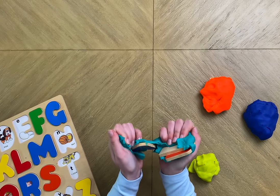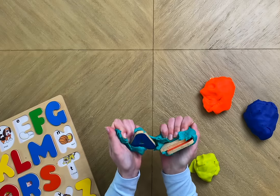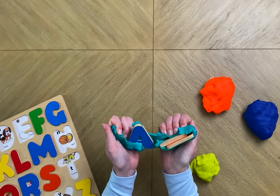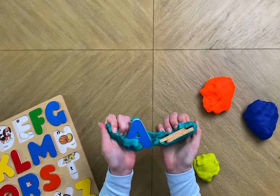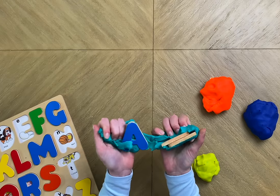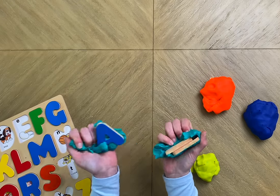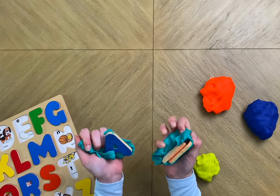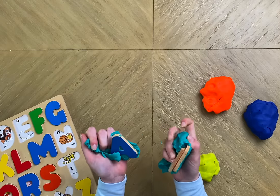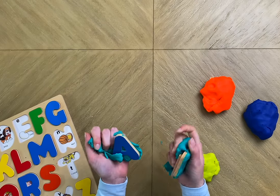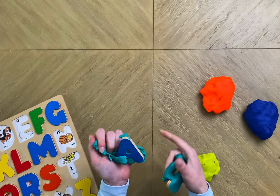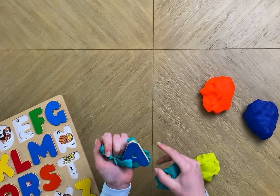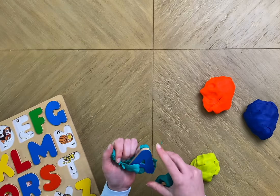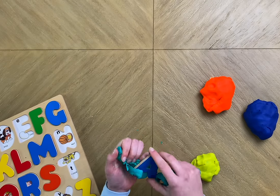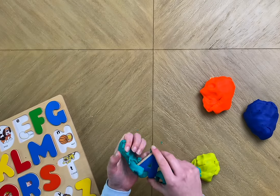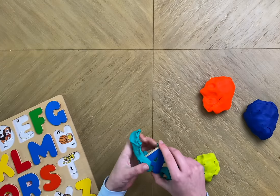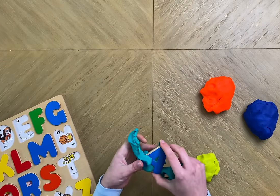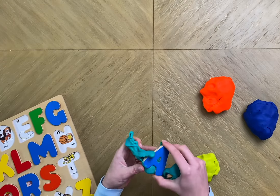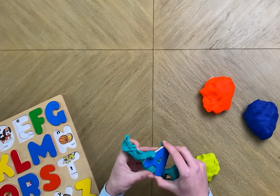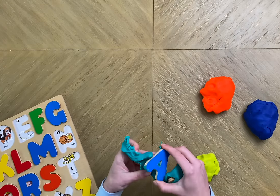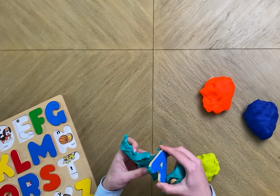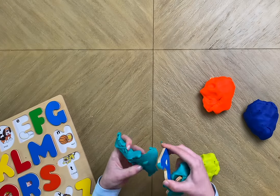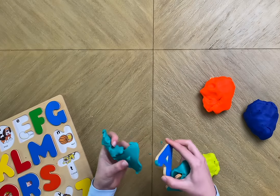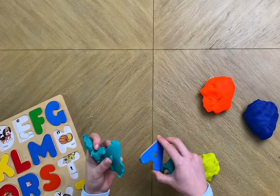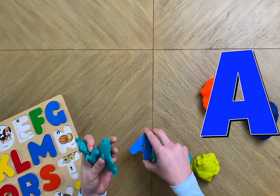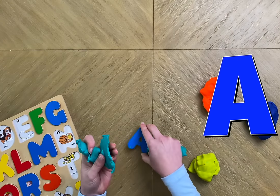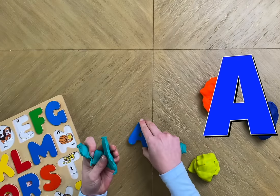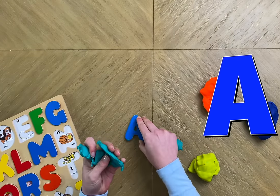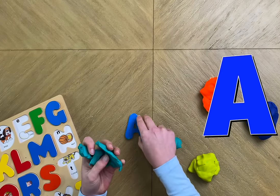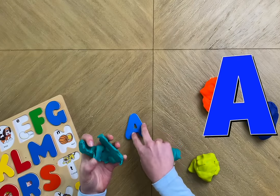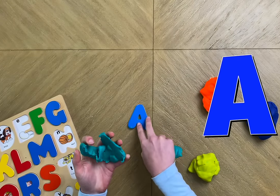Squish. Whoa. There's a lot of letters in this one. A.